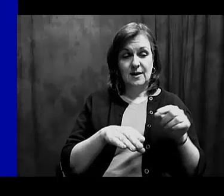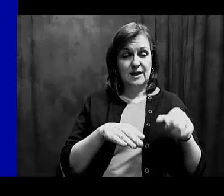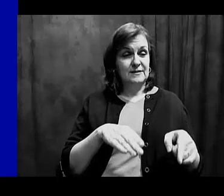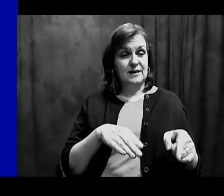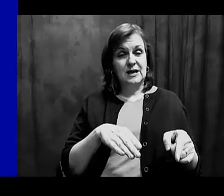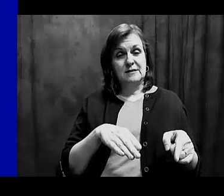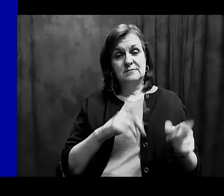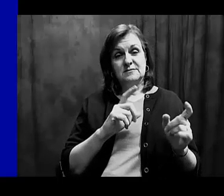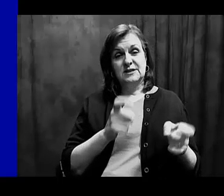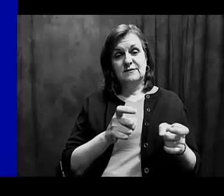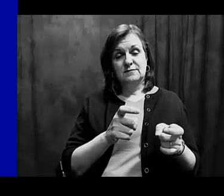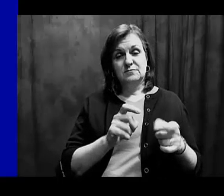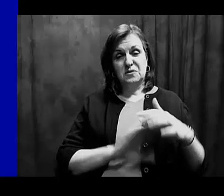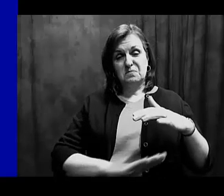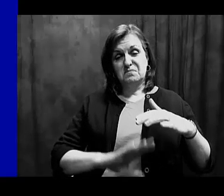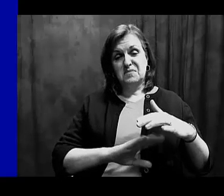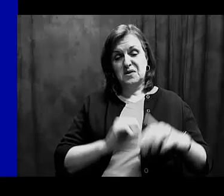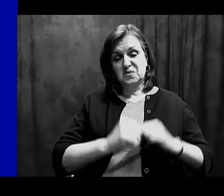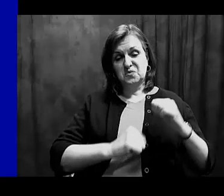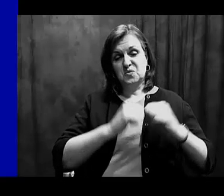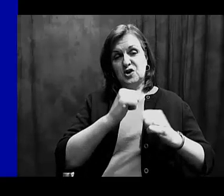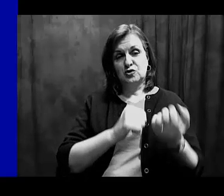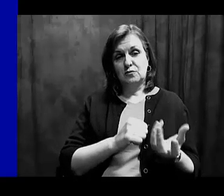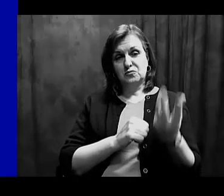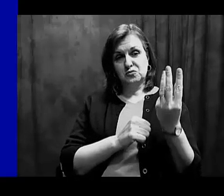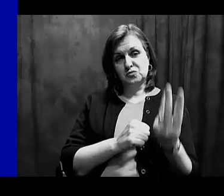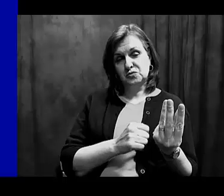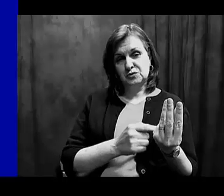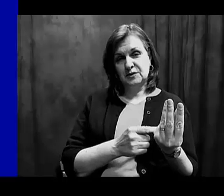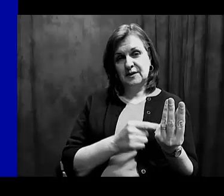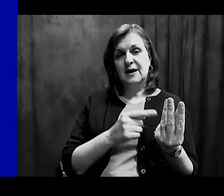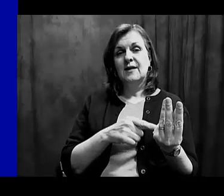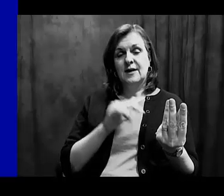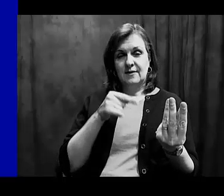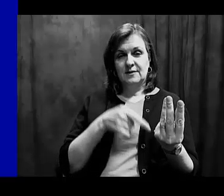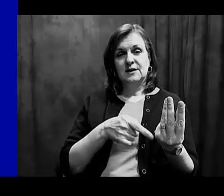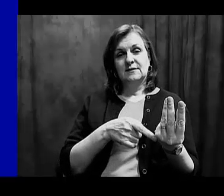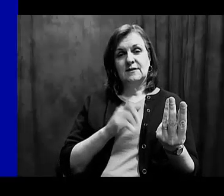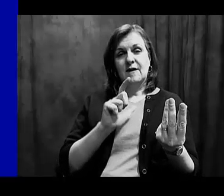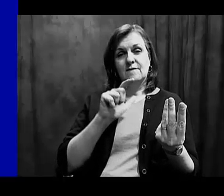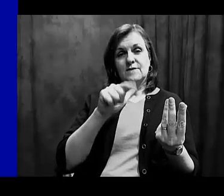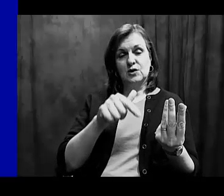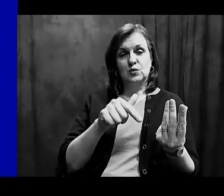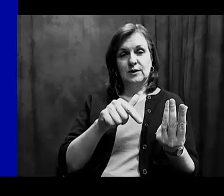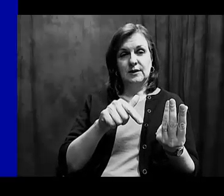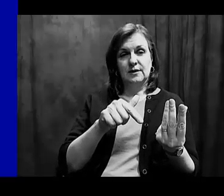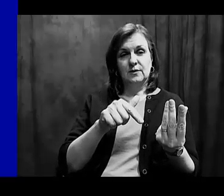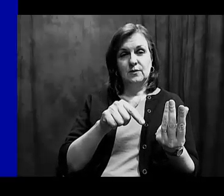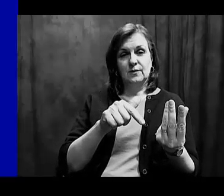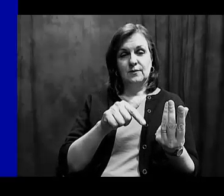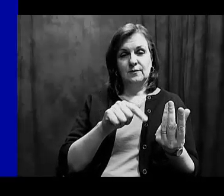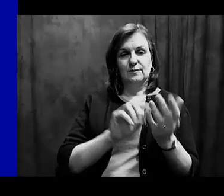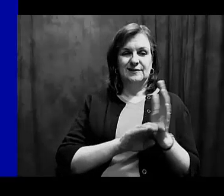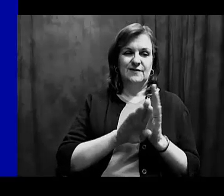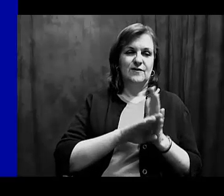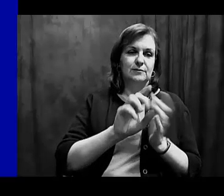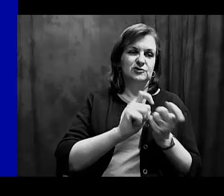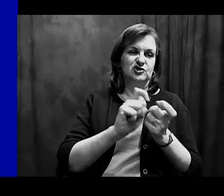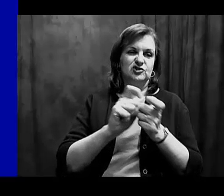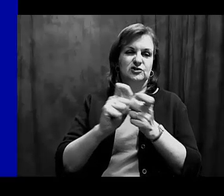and the idea is it's going to give kind of this base structure on which it will eventually